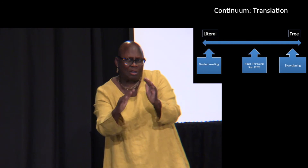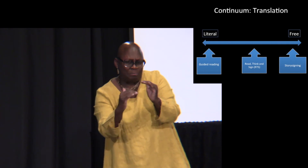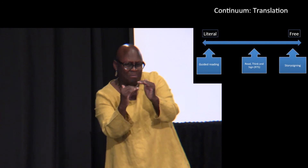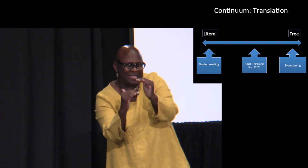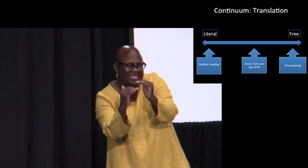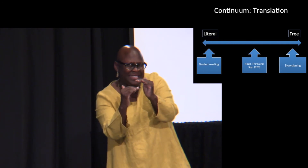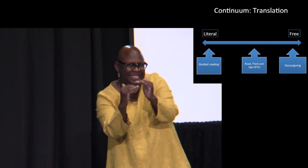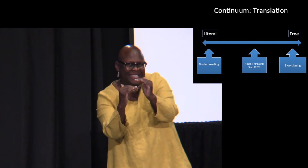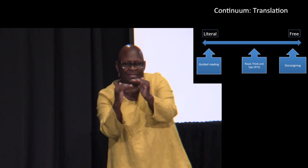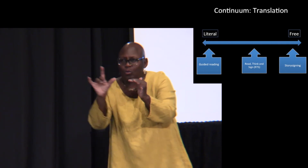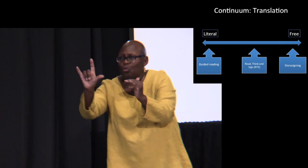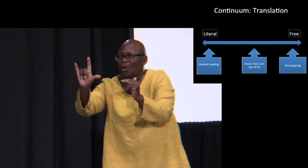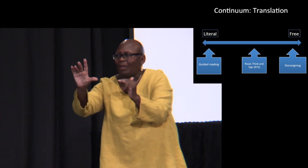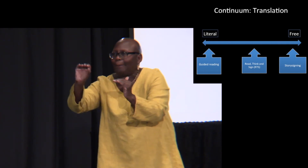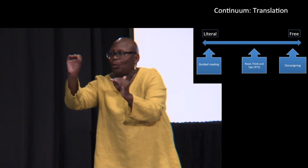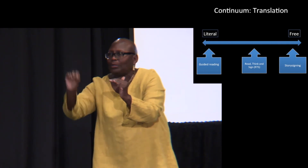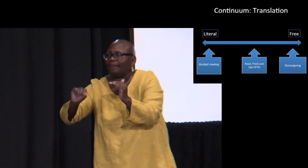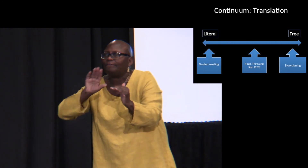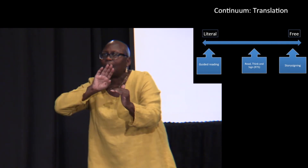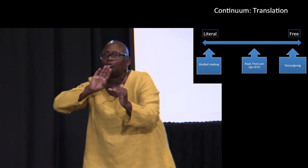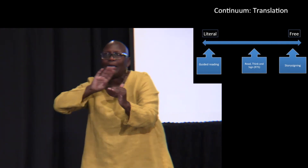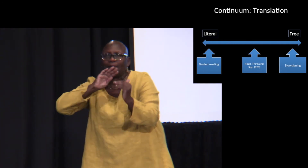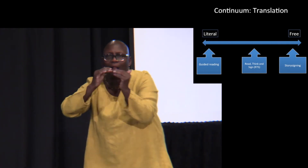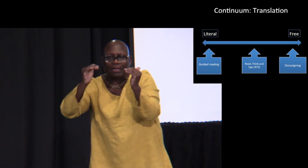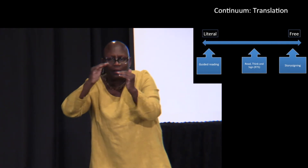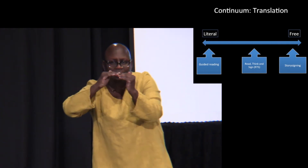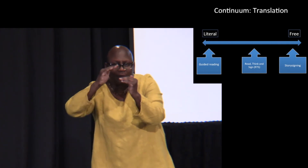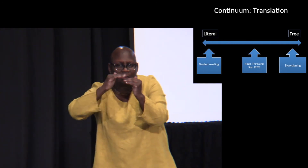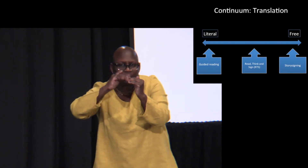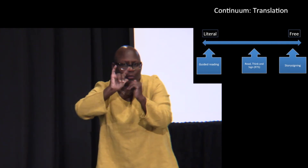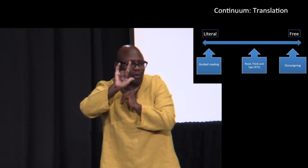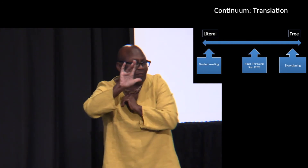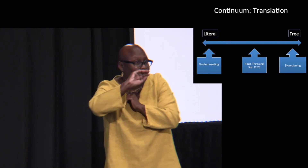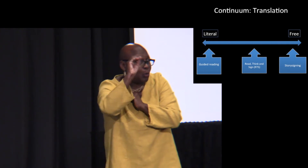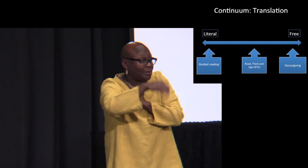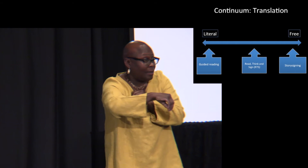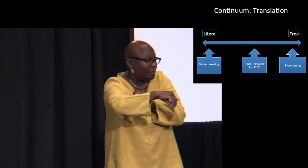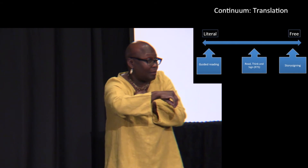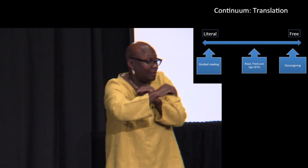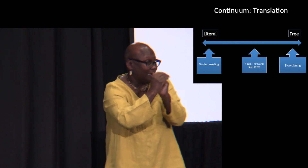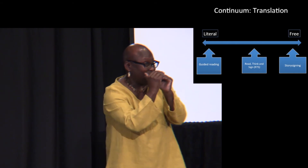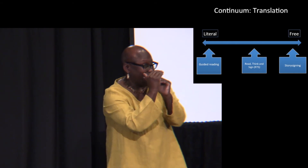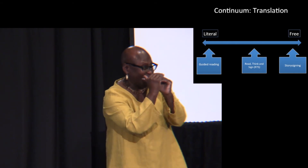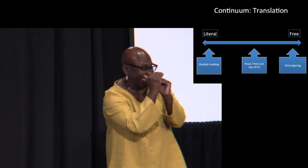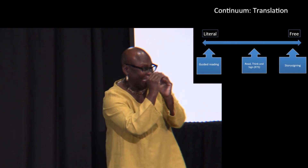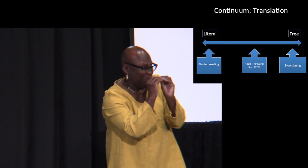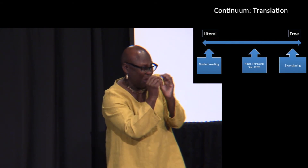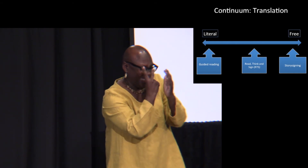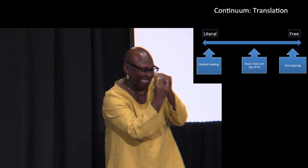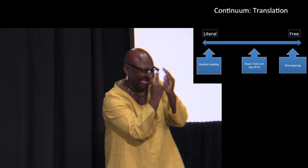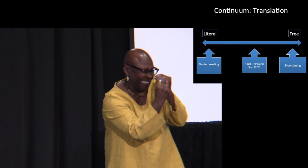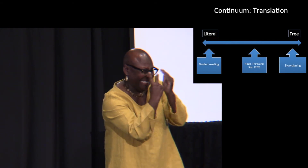Here you encourage students to read and try to understand the meaning. Encourage them to guess even if they guess wrong. Teach them to use their